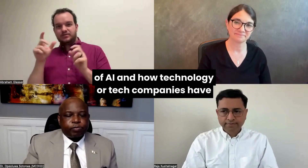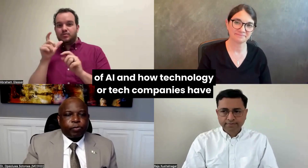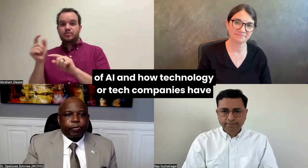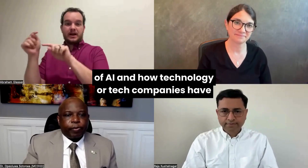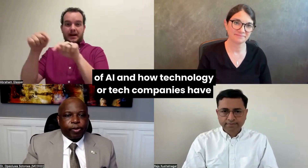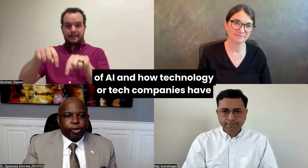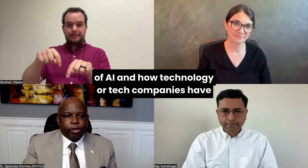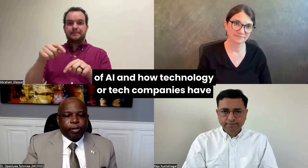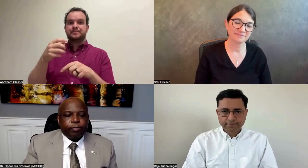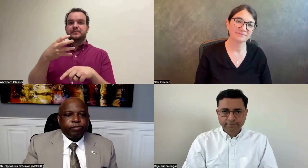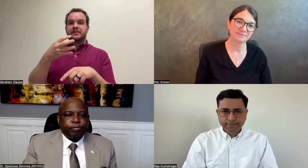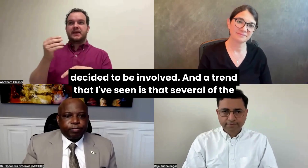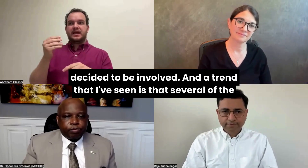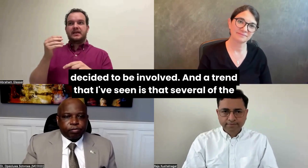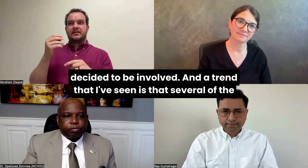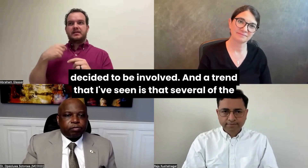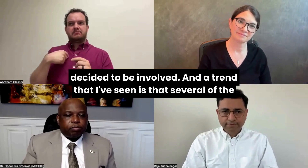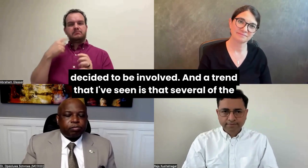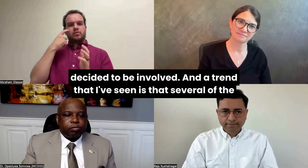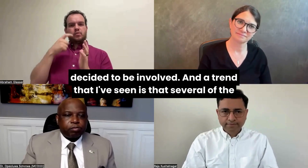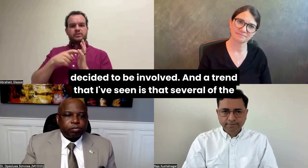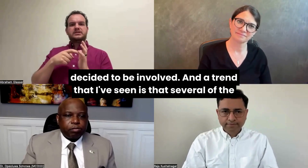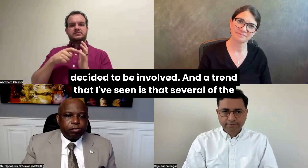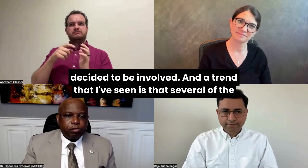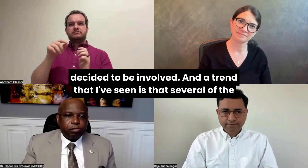decided to be involved. And a trend that I've seen is that several of the